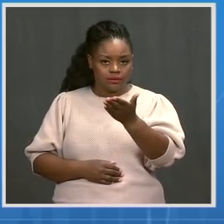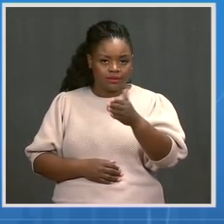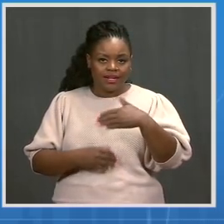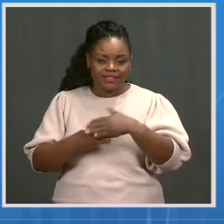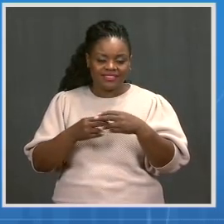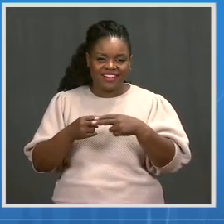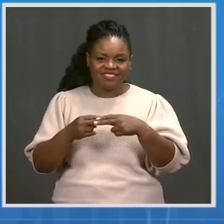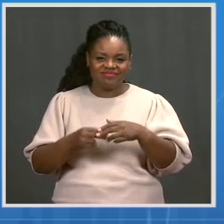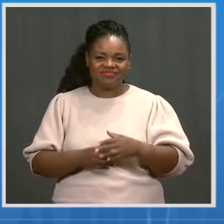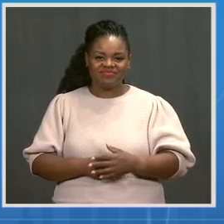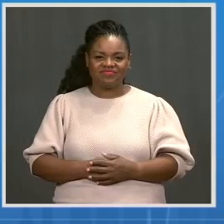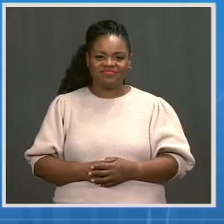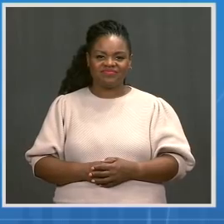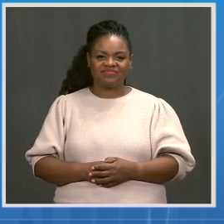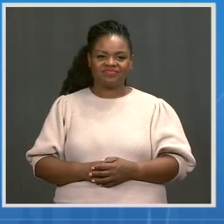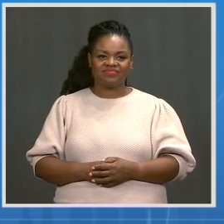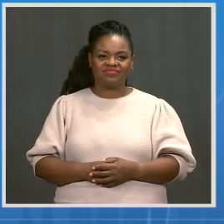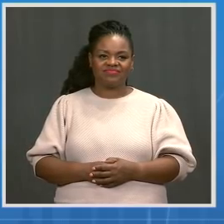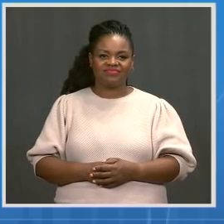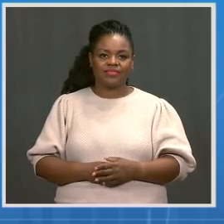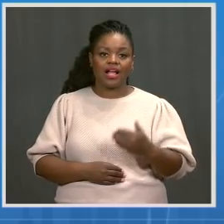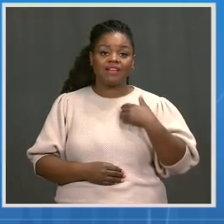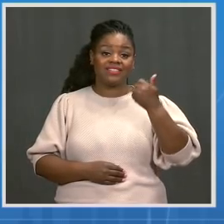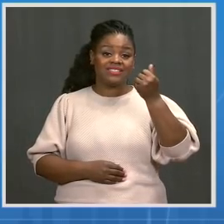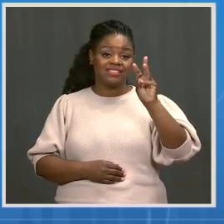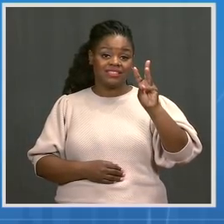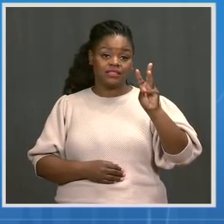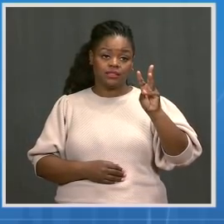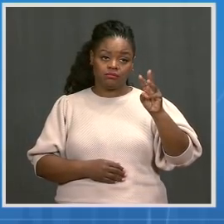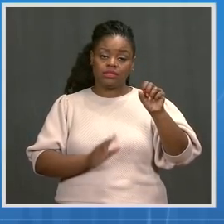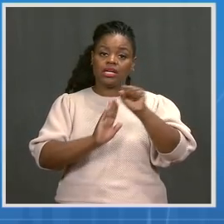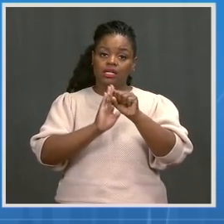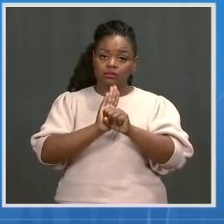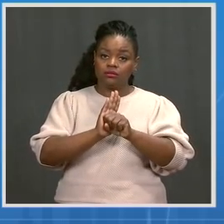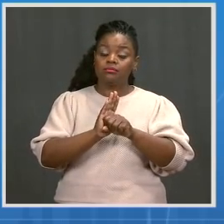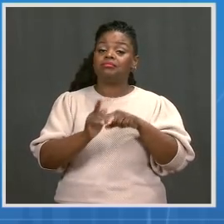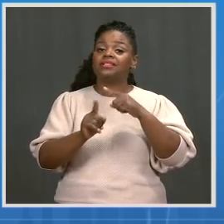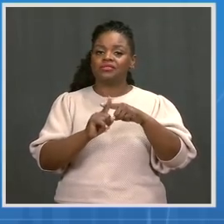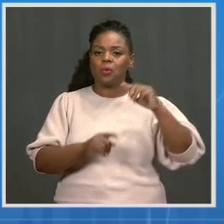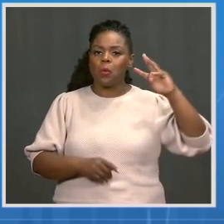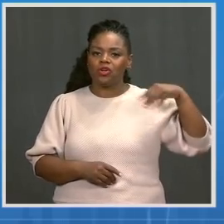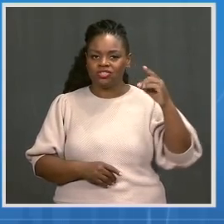There are 16 states, plus the District of Columbia, have vaccinated greater than 70 percent;